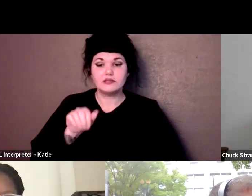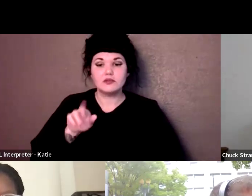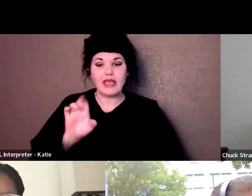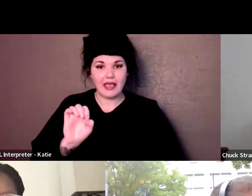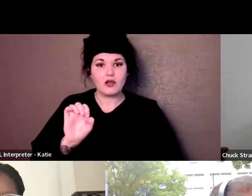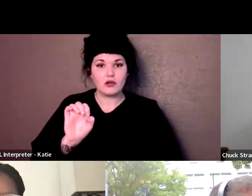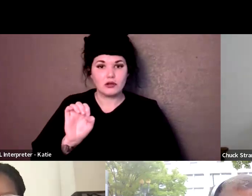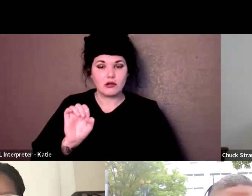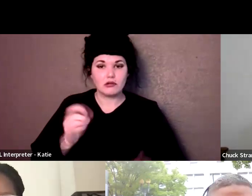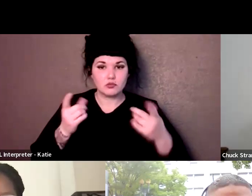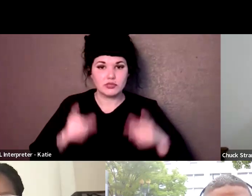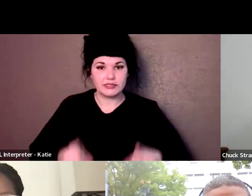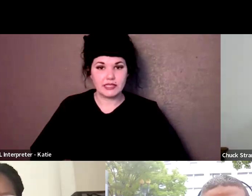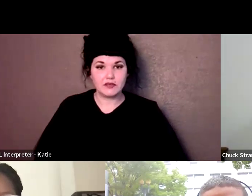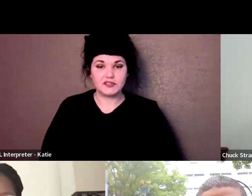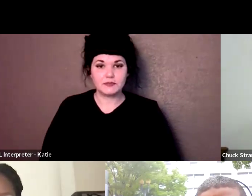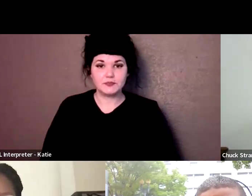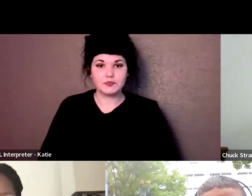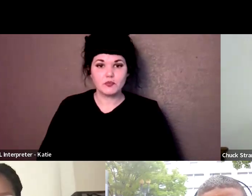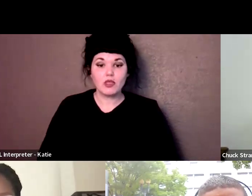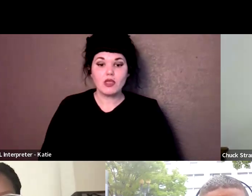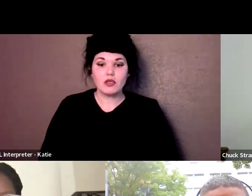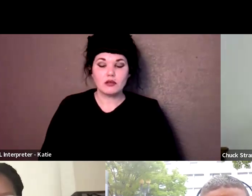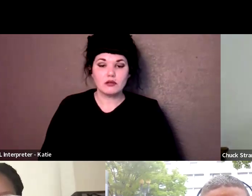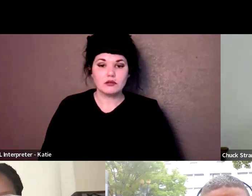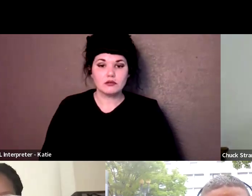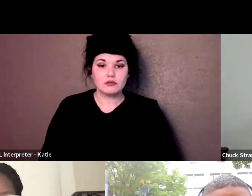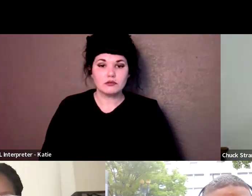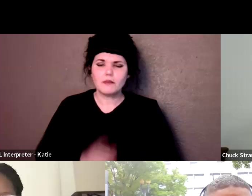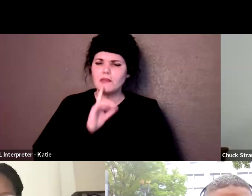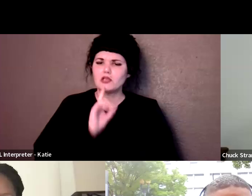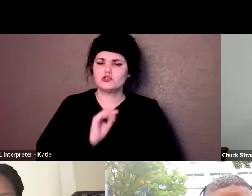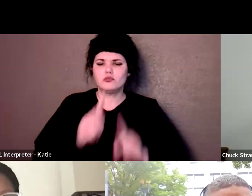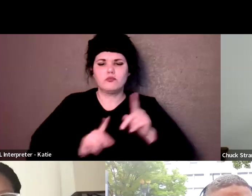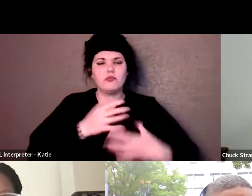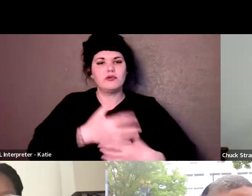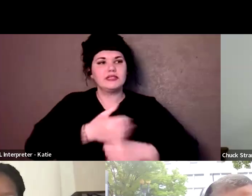that the individuals are receiving the care that is most relevant and most effective for